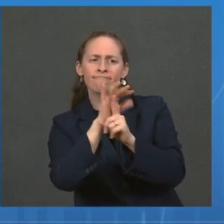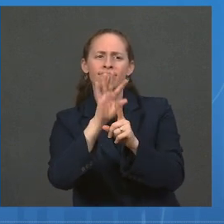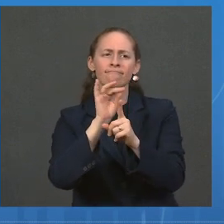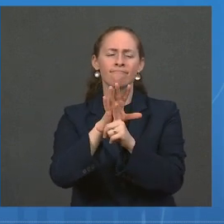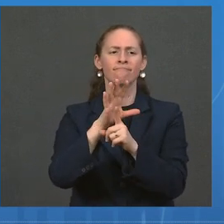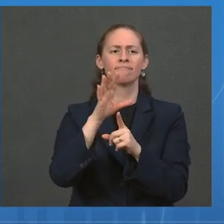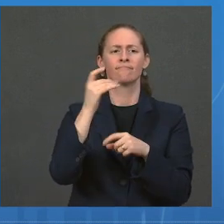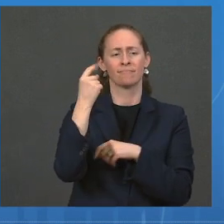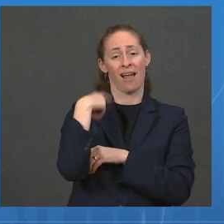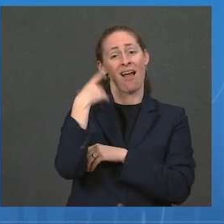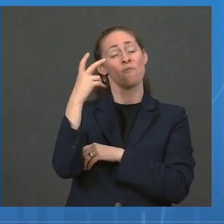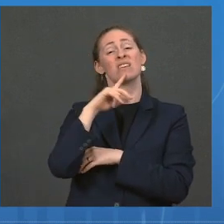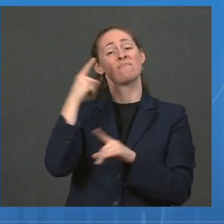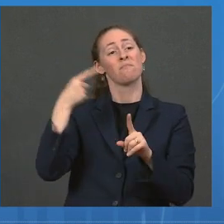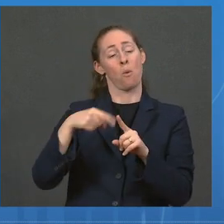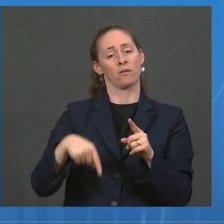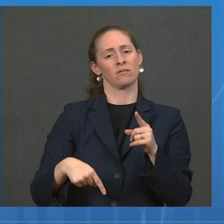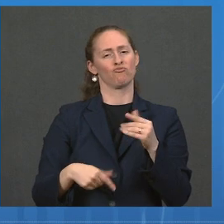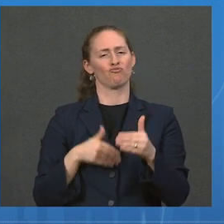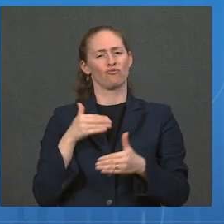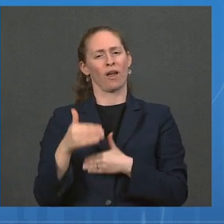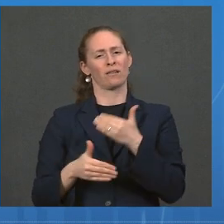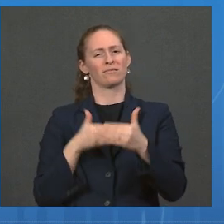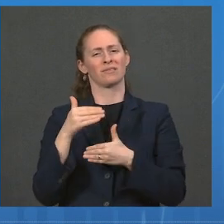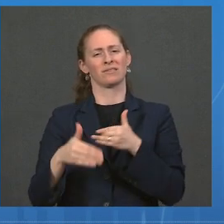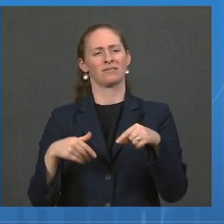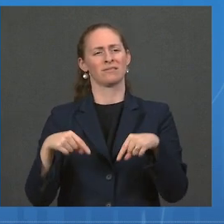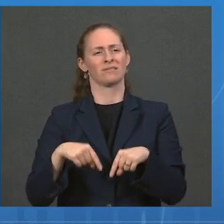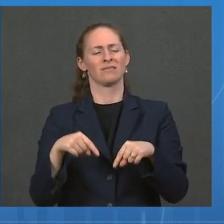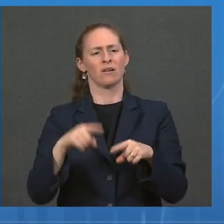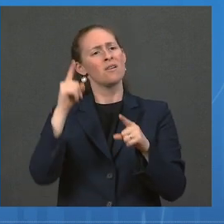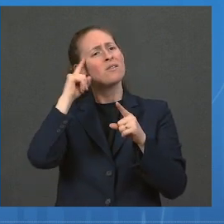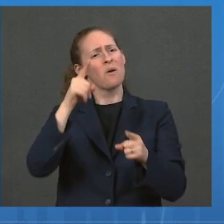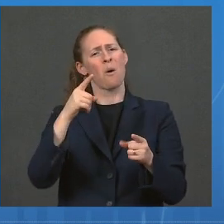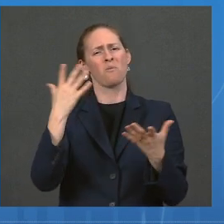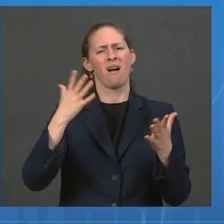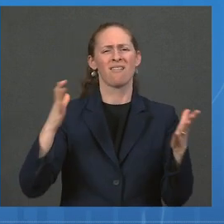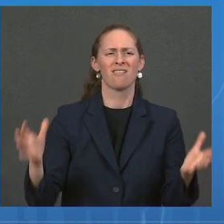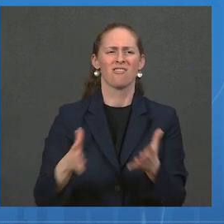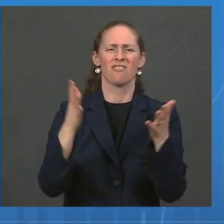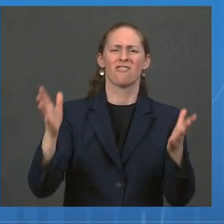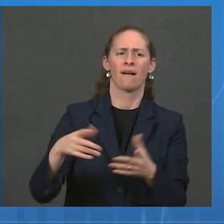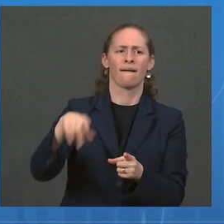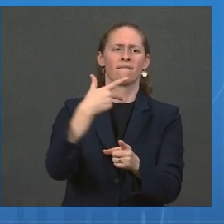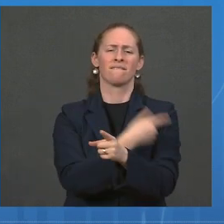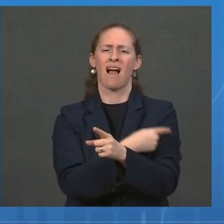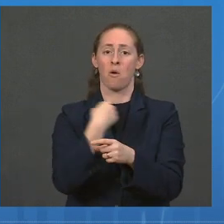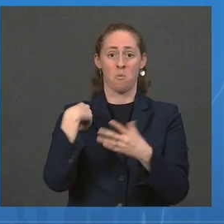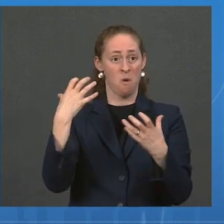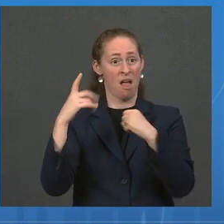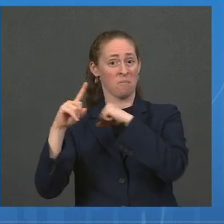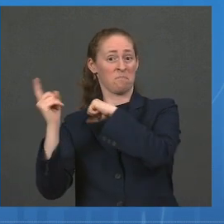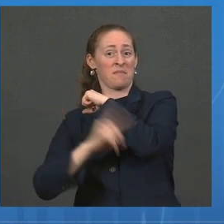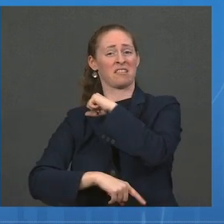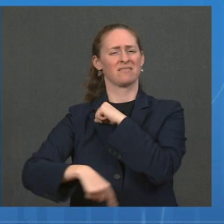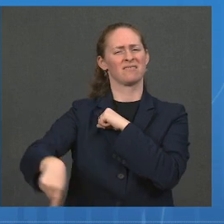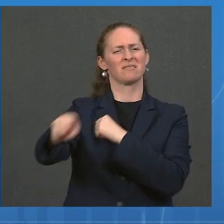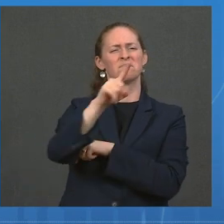and the point here is to get people vaccinated, not to -- not to punish them. So, agencies will not be removing employees